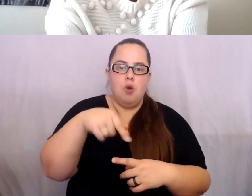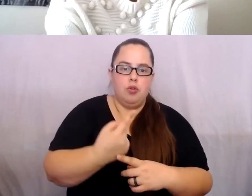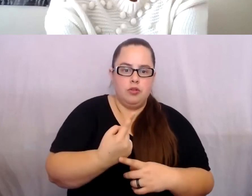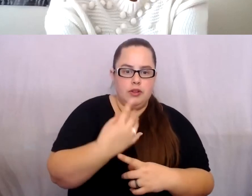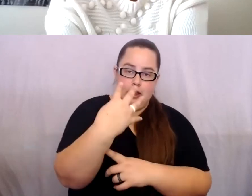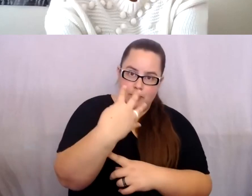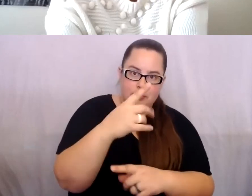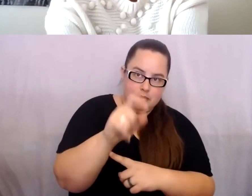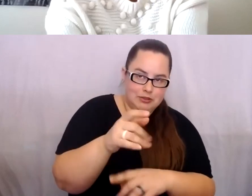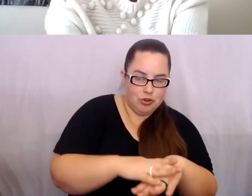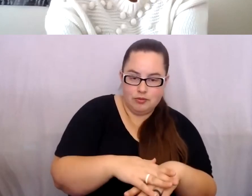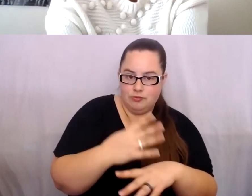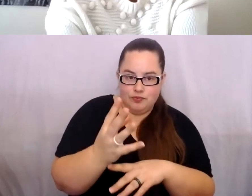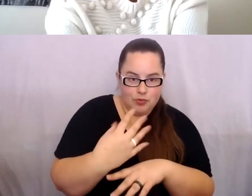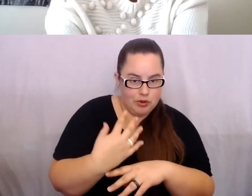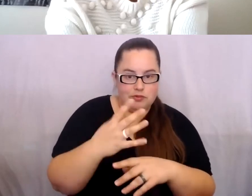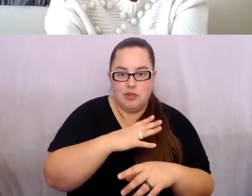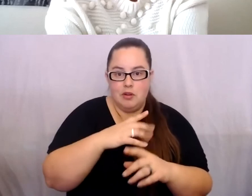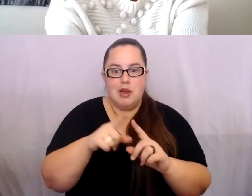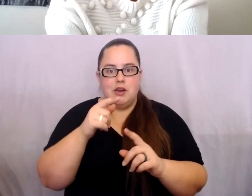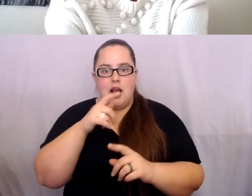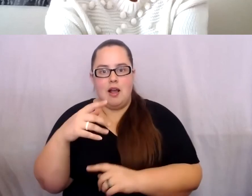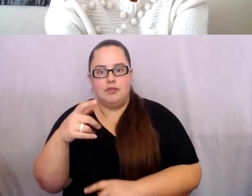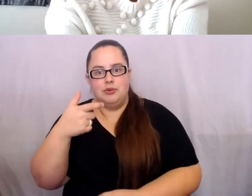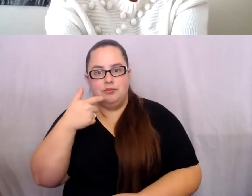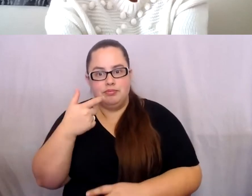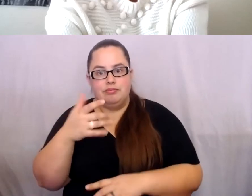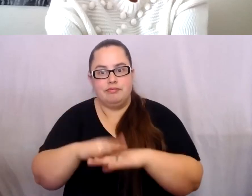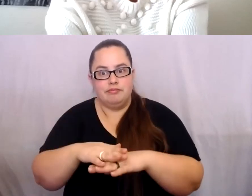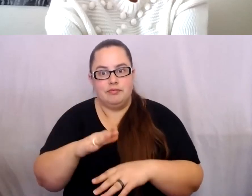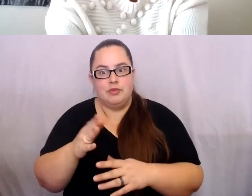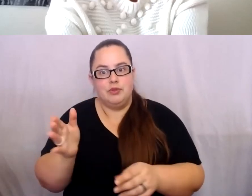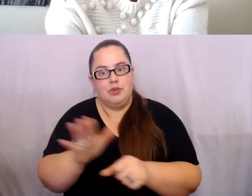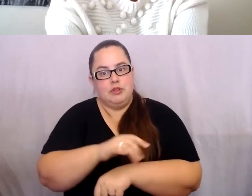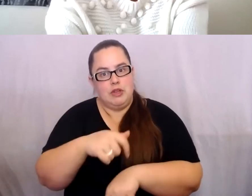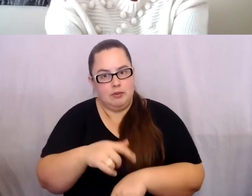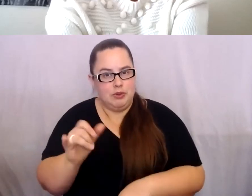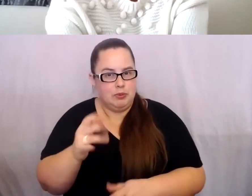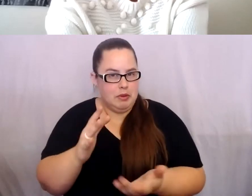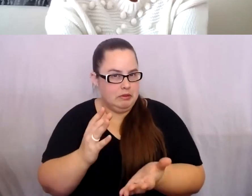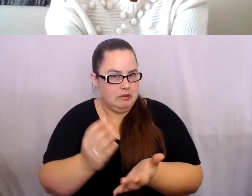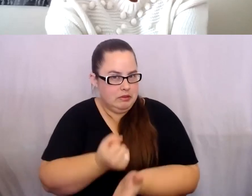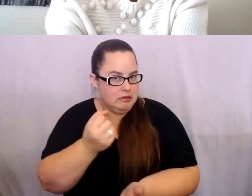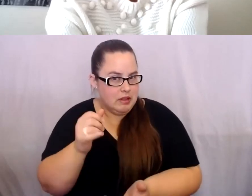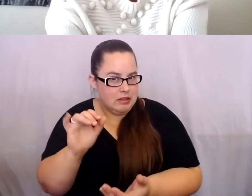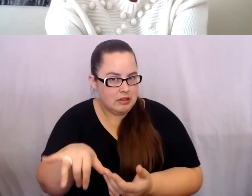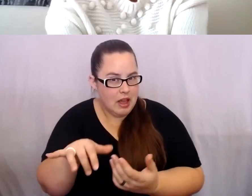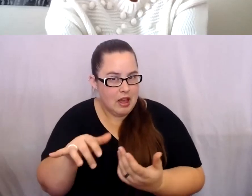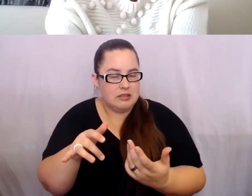Take advantage of that. I guess those would be. The only encouragement that. I have. For that training. But wow.